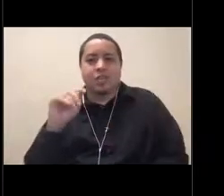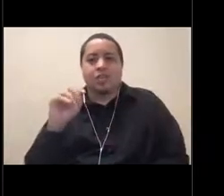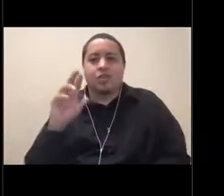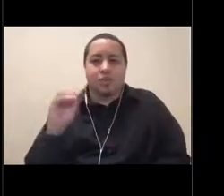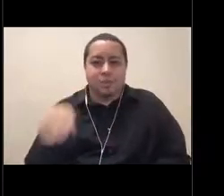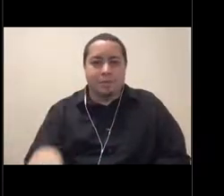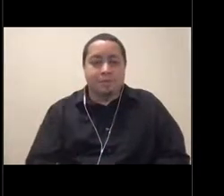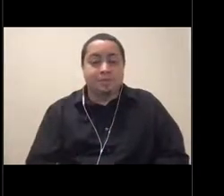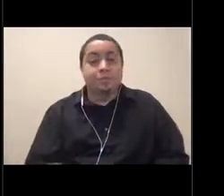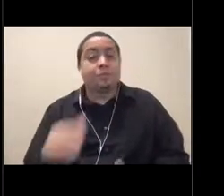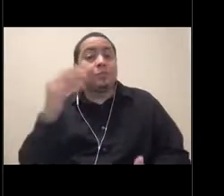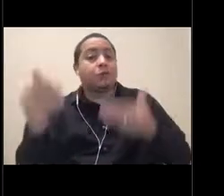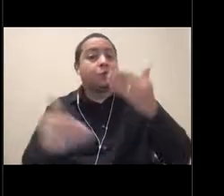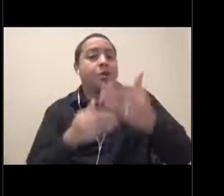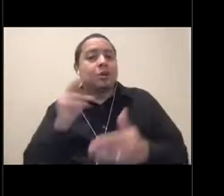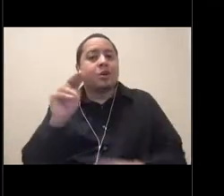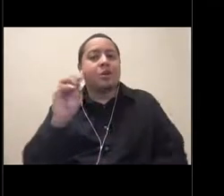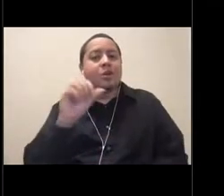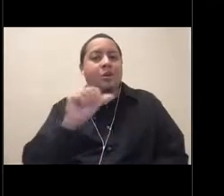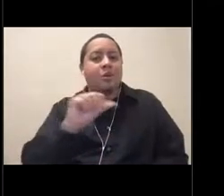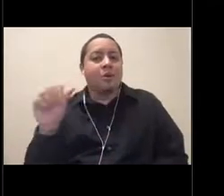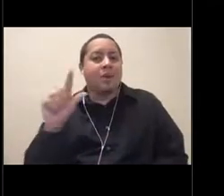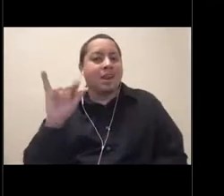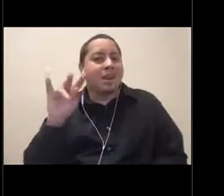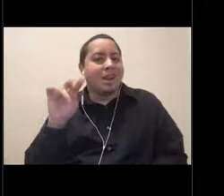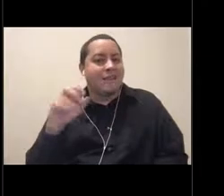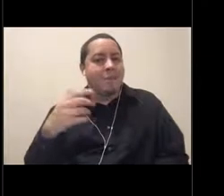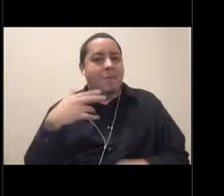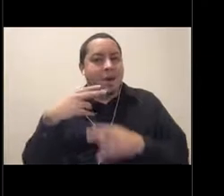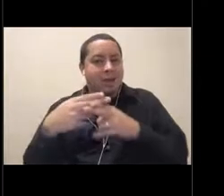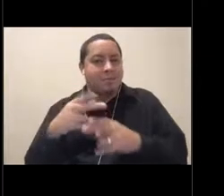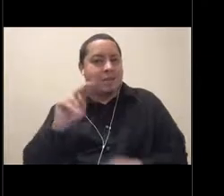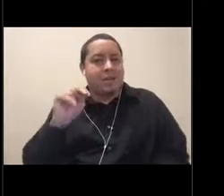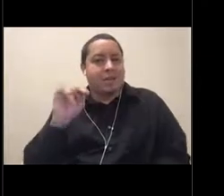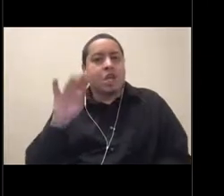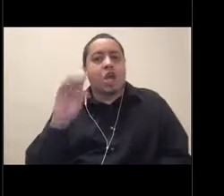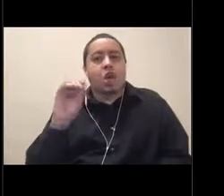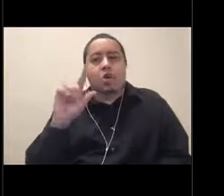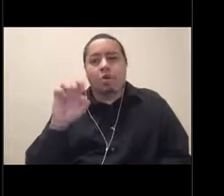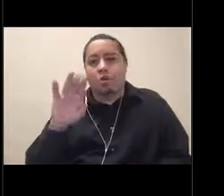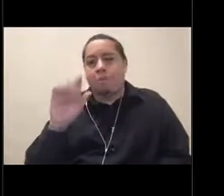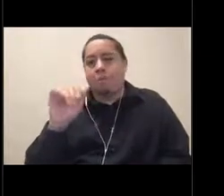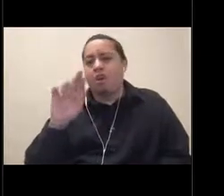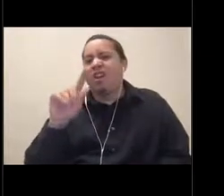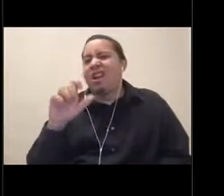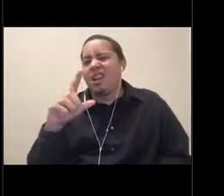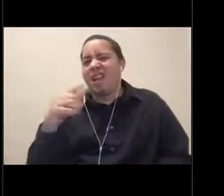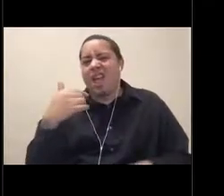Welcome to NOAA Live! My name is Nicole Bartlett and I'm going to be moderating today's webinar. This series is sponsored